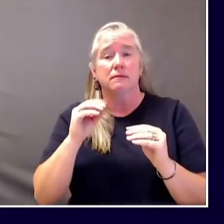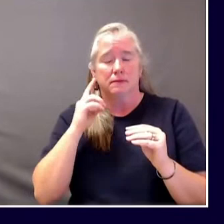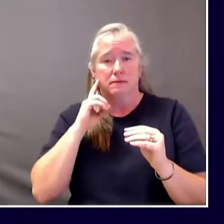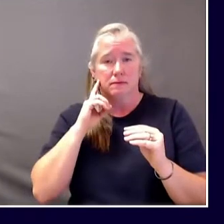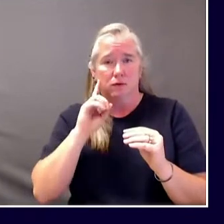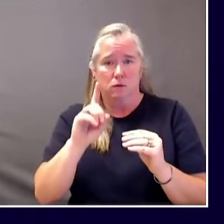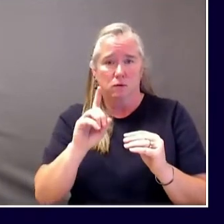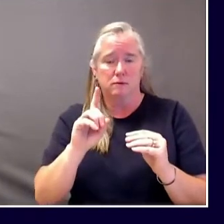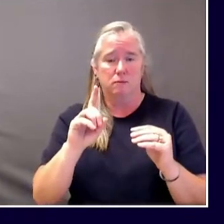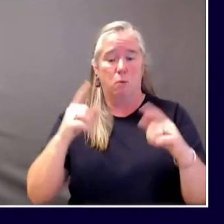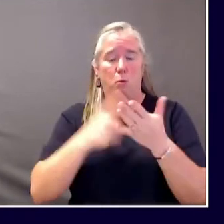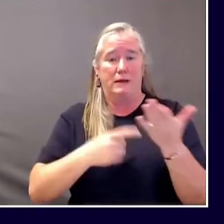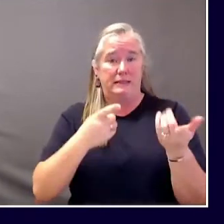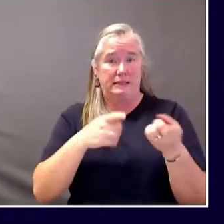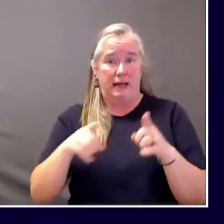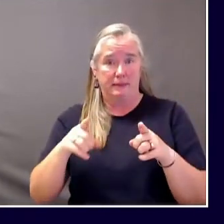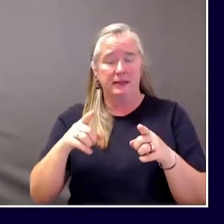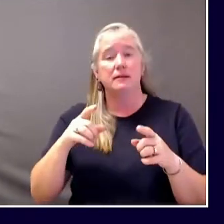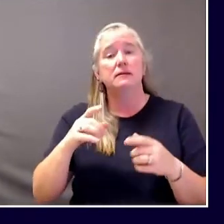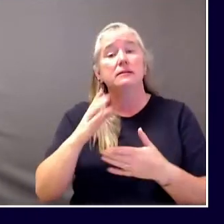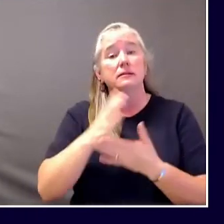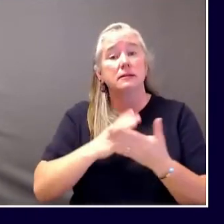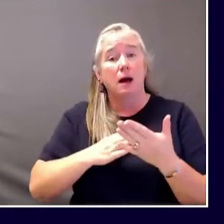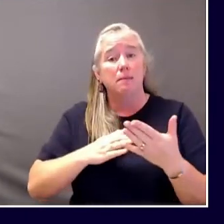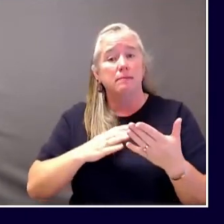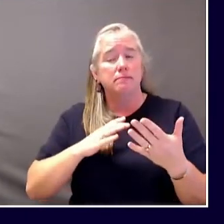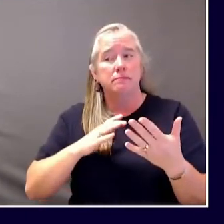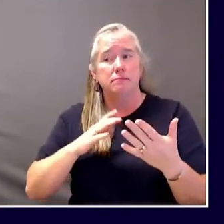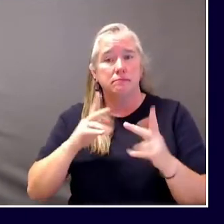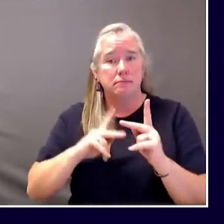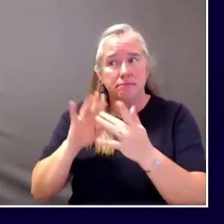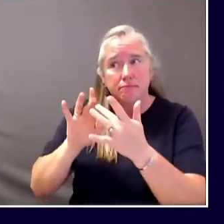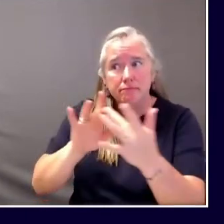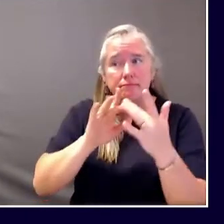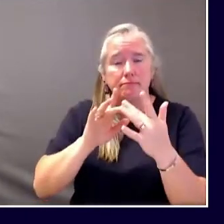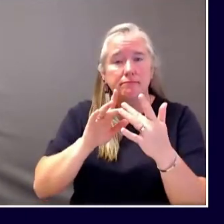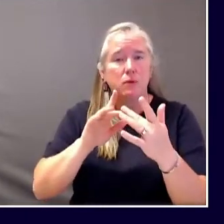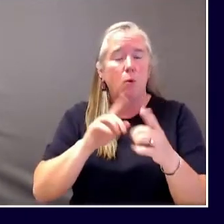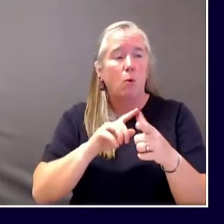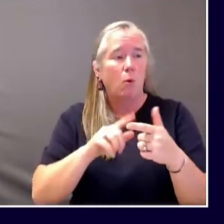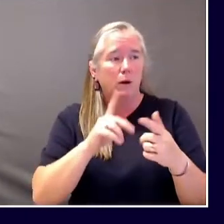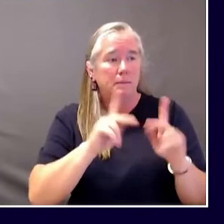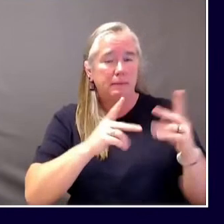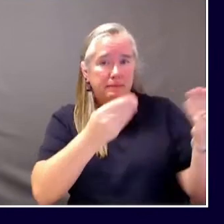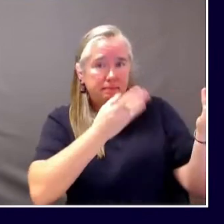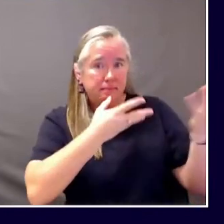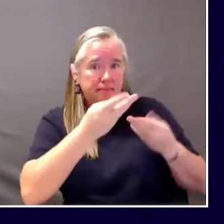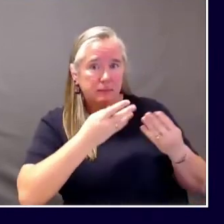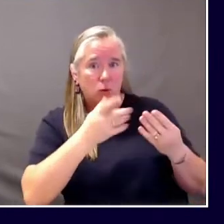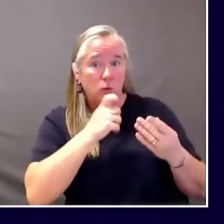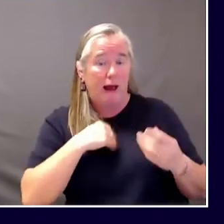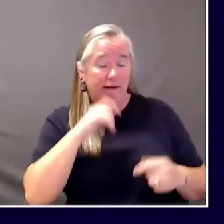of the case that we have a signed out and have been